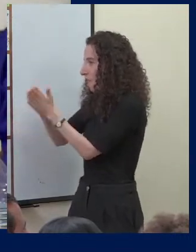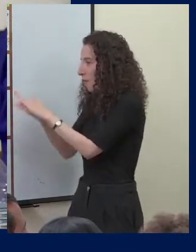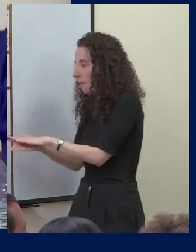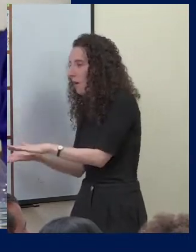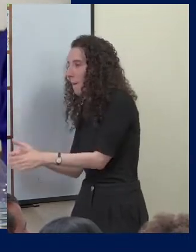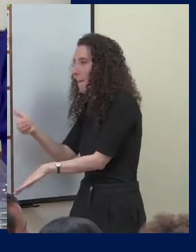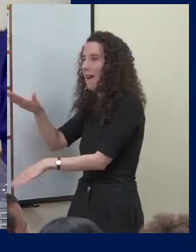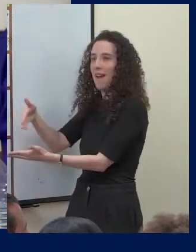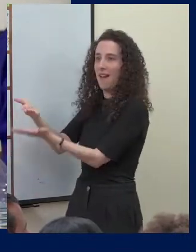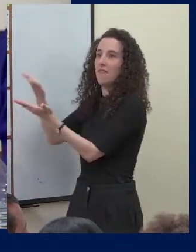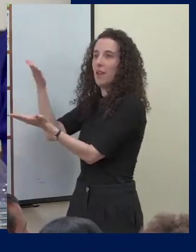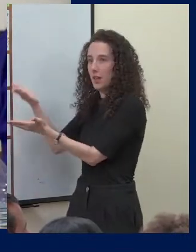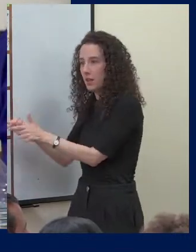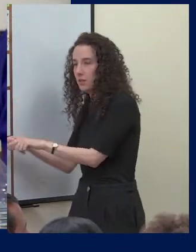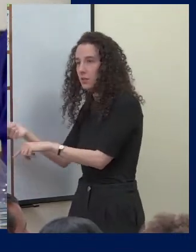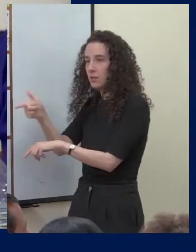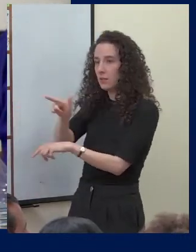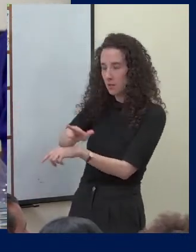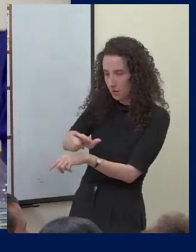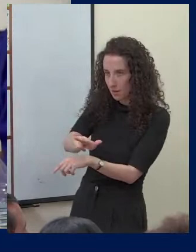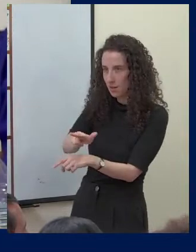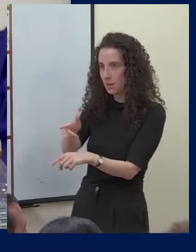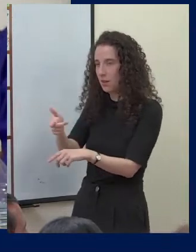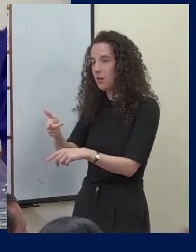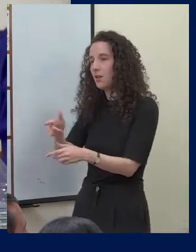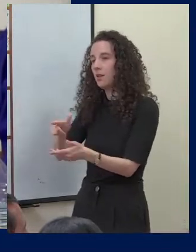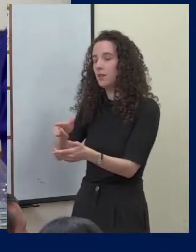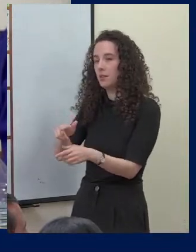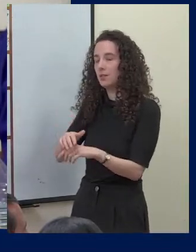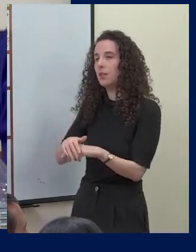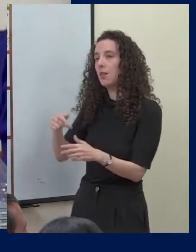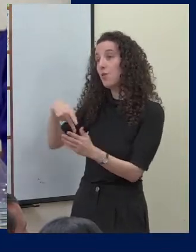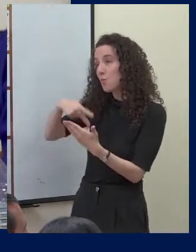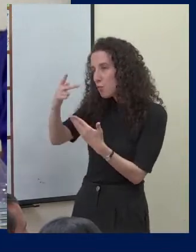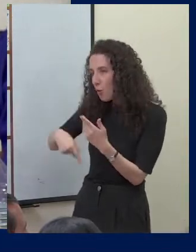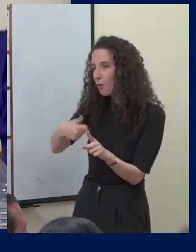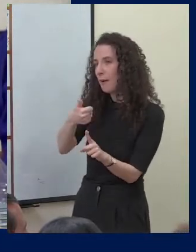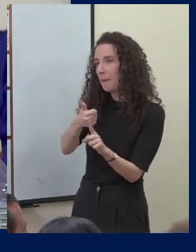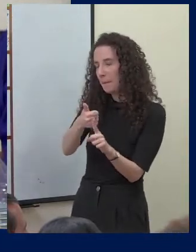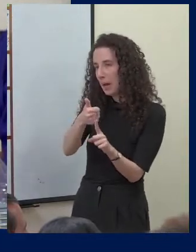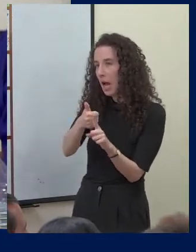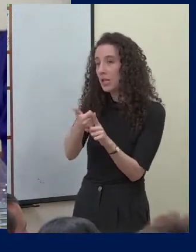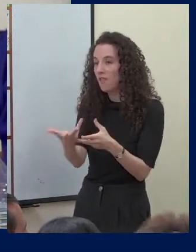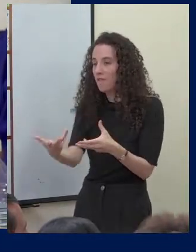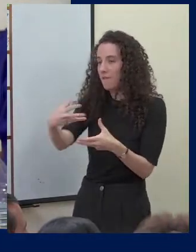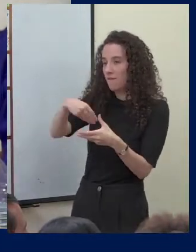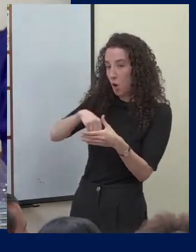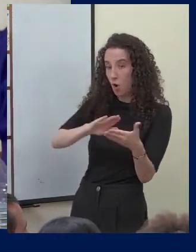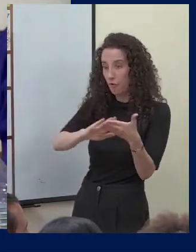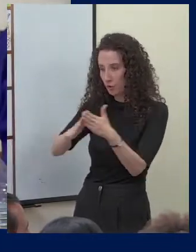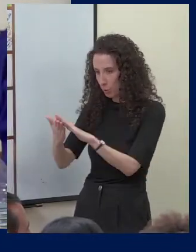content of the program. They have been involved in the community.